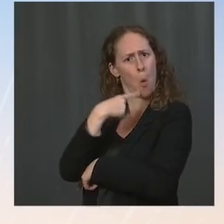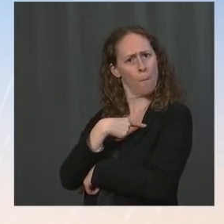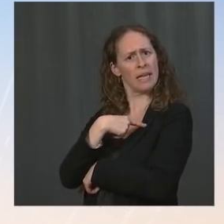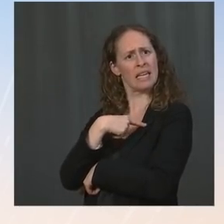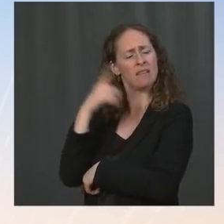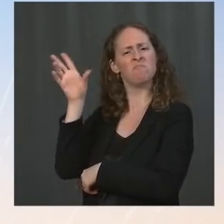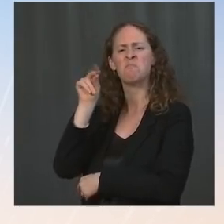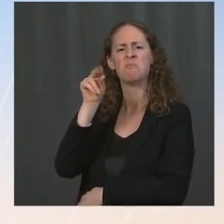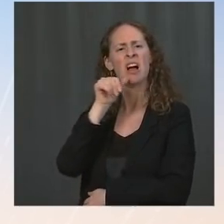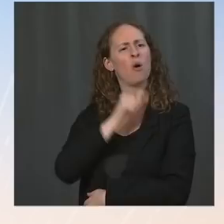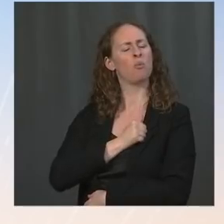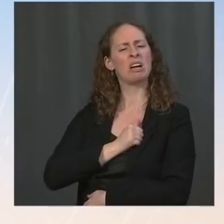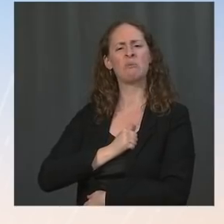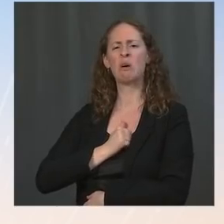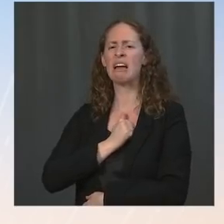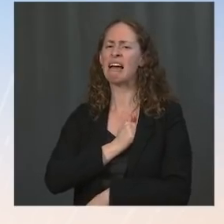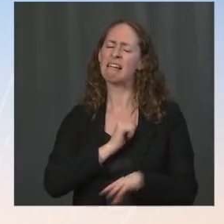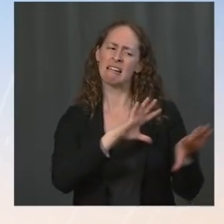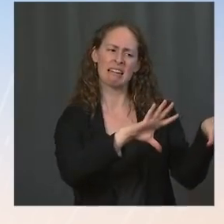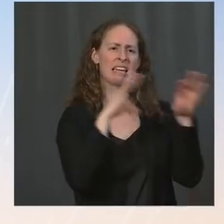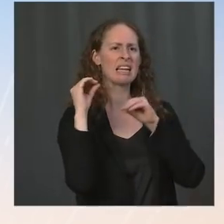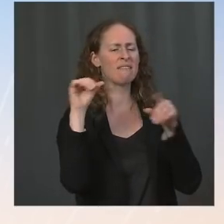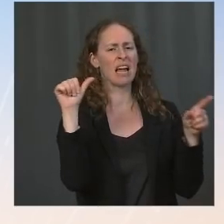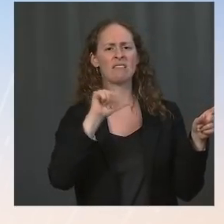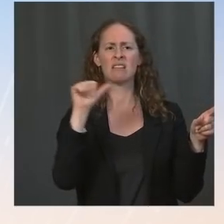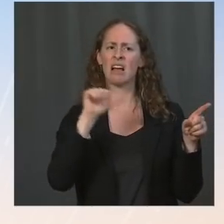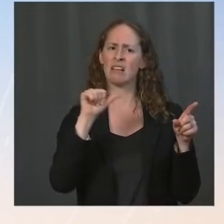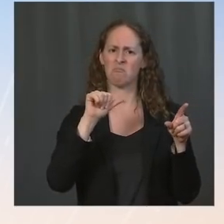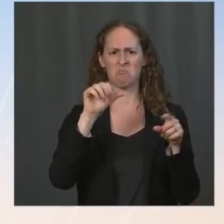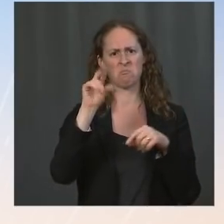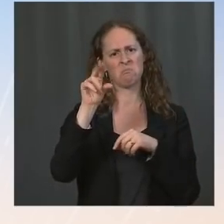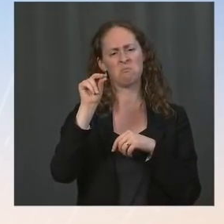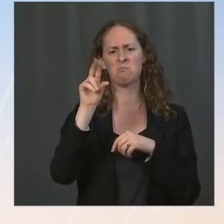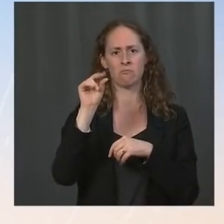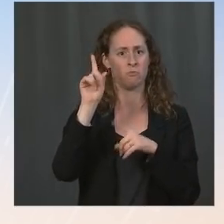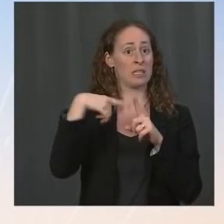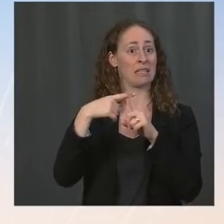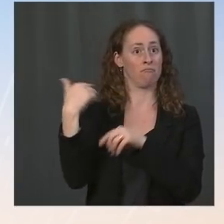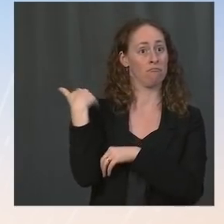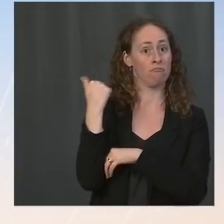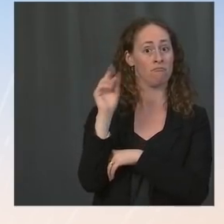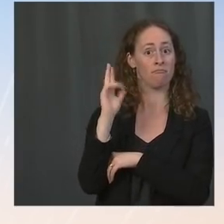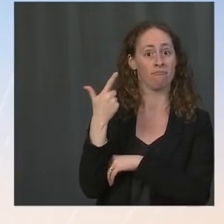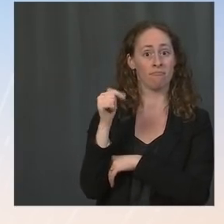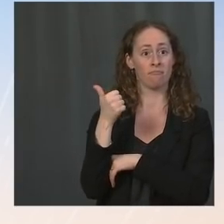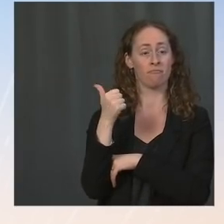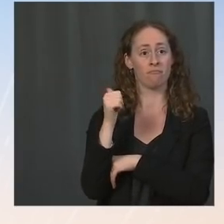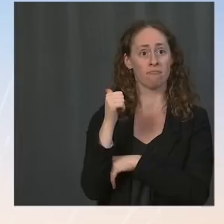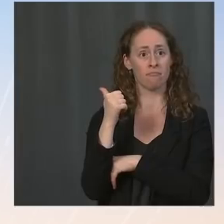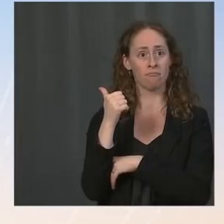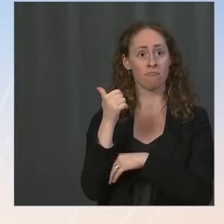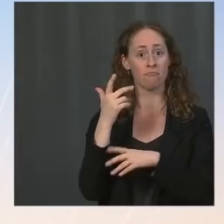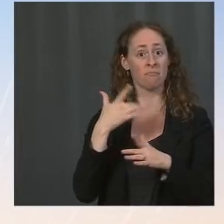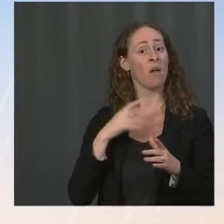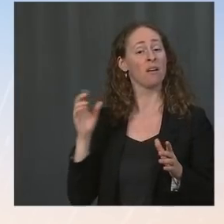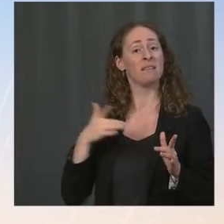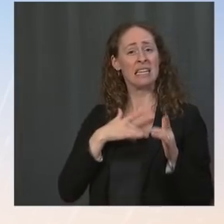After watching the heart-wrenching dignified transfer yesterday, is that still his position? Does he not regret the manner